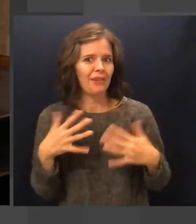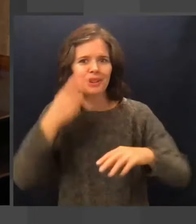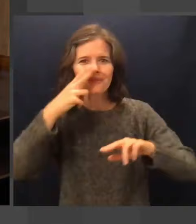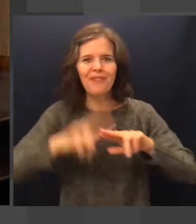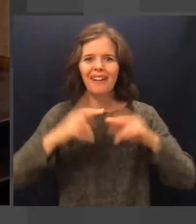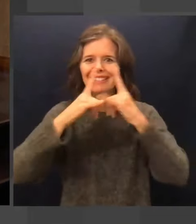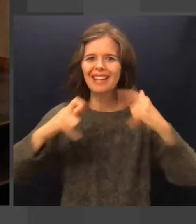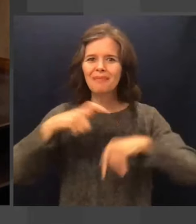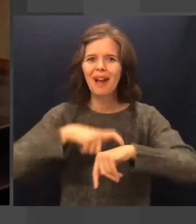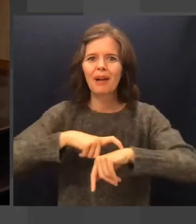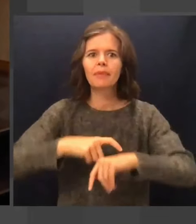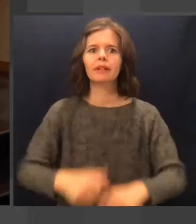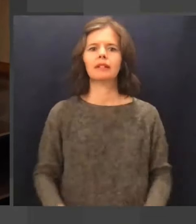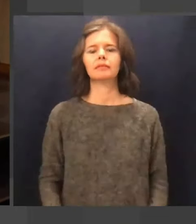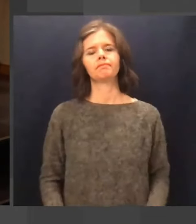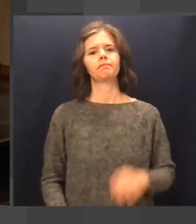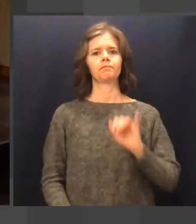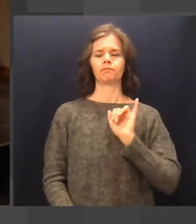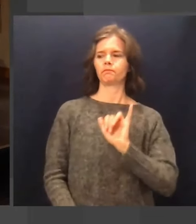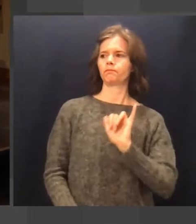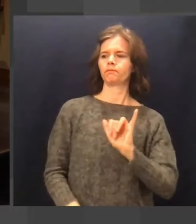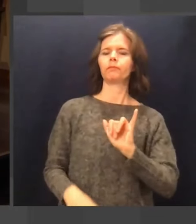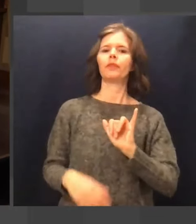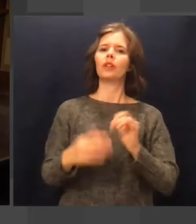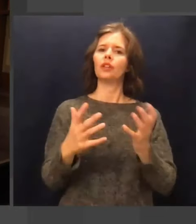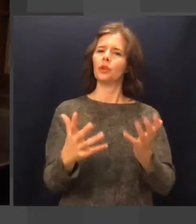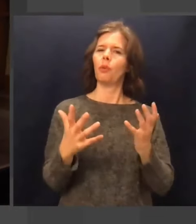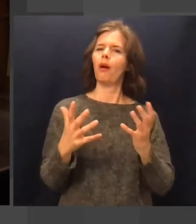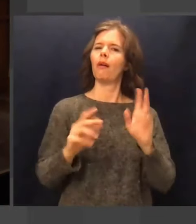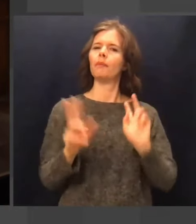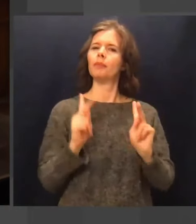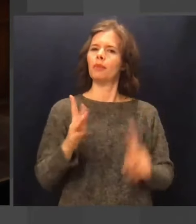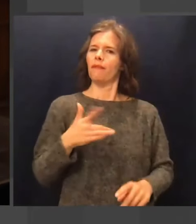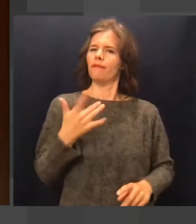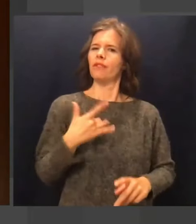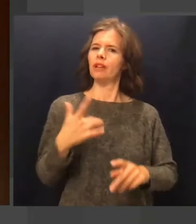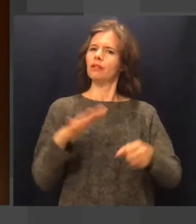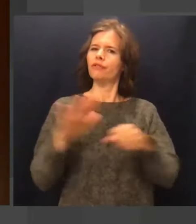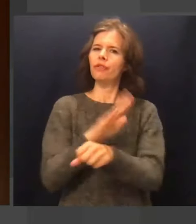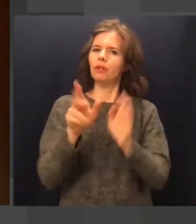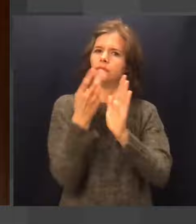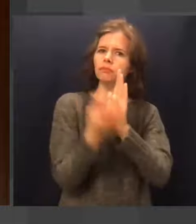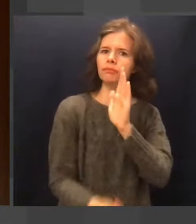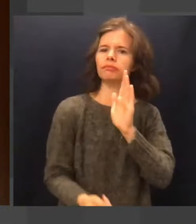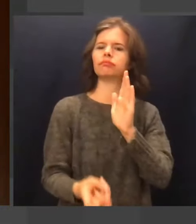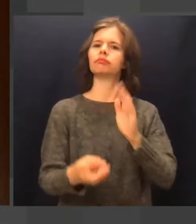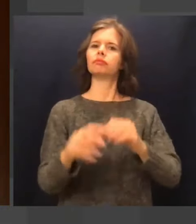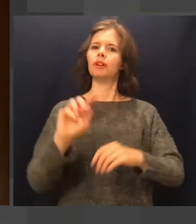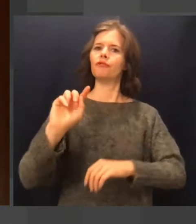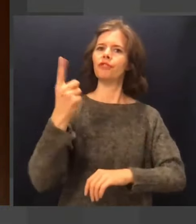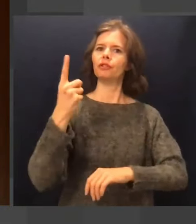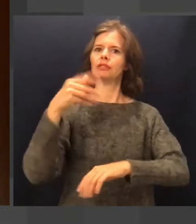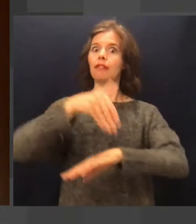SCARY BUT IN A GOOD WAY. AND YOU WANTED TO TAKE EVERYONE BACK TO THE FIRST NIGHT EXPERIENCE WITH THE WARDEN.